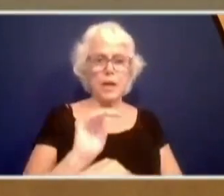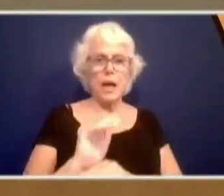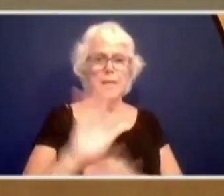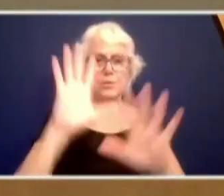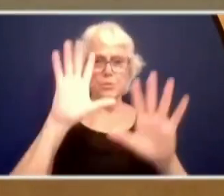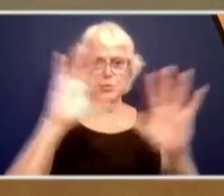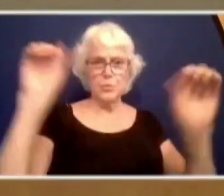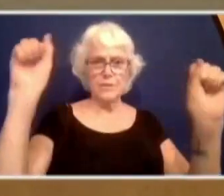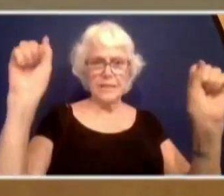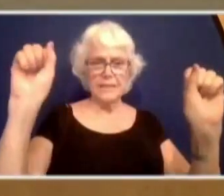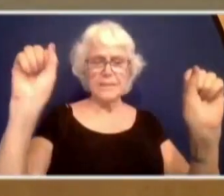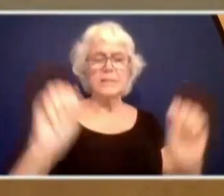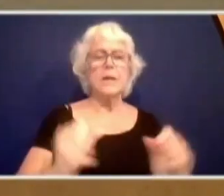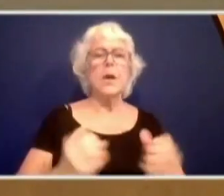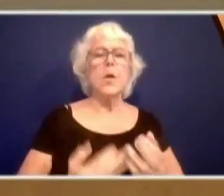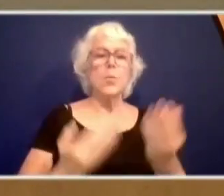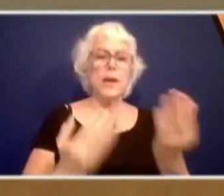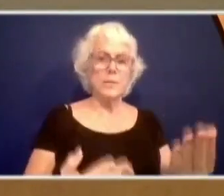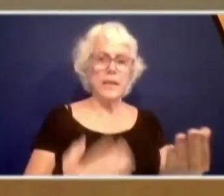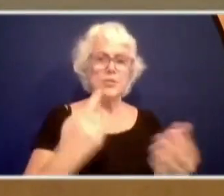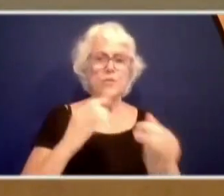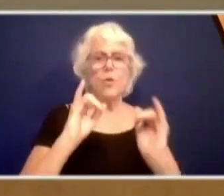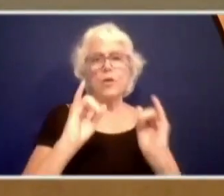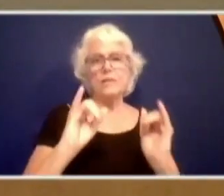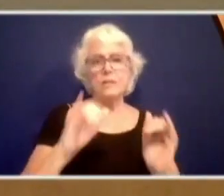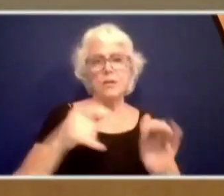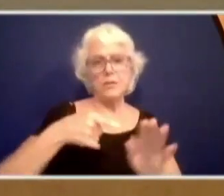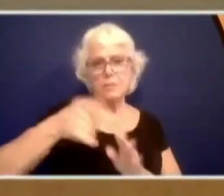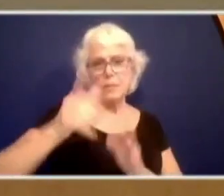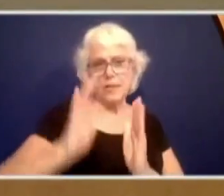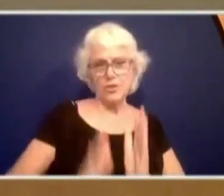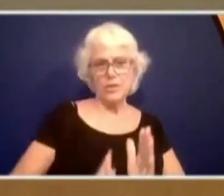recommendation for the instructional specialist compensation schedule.